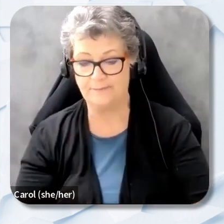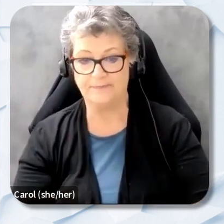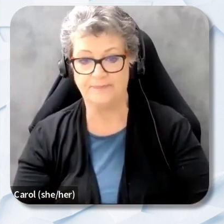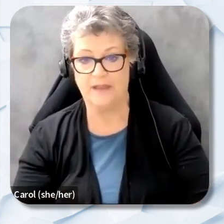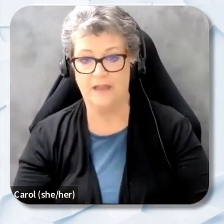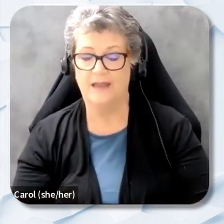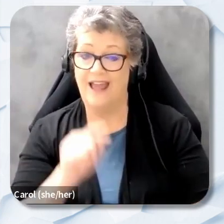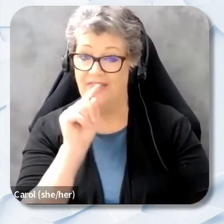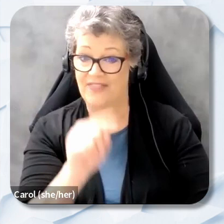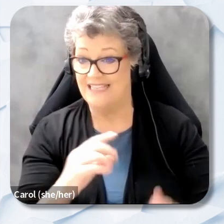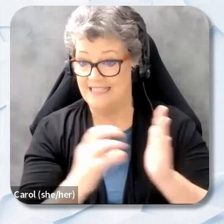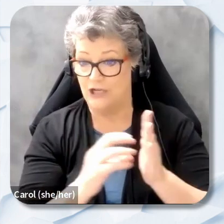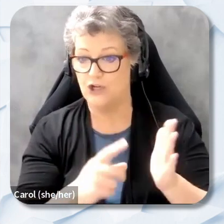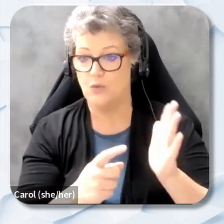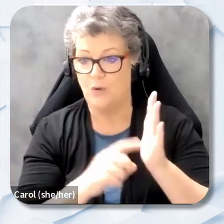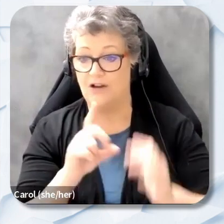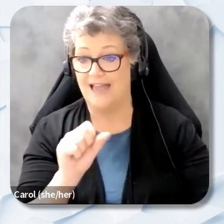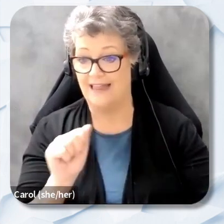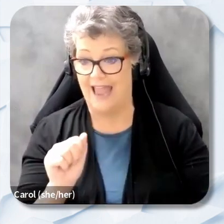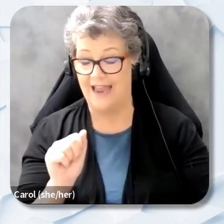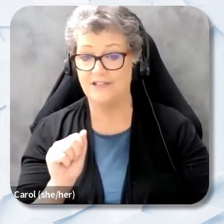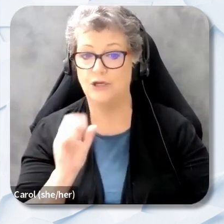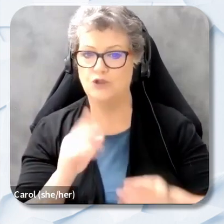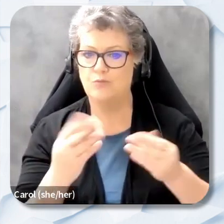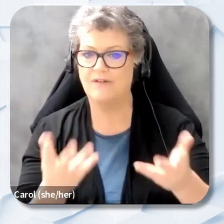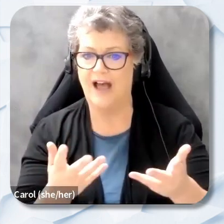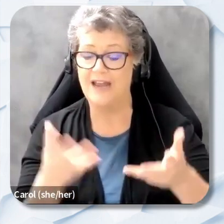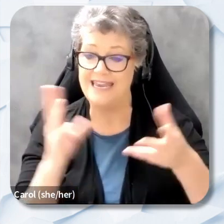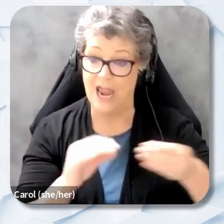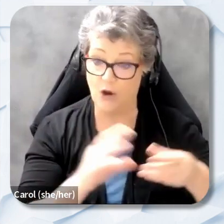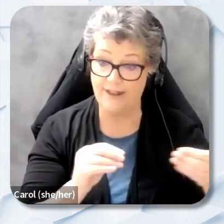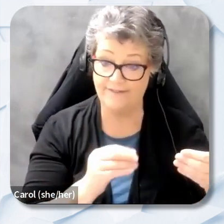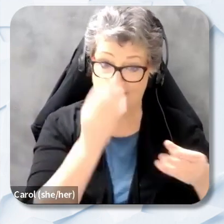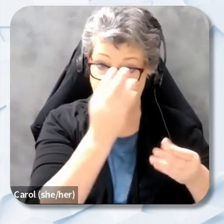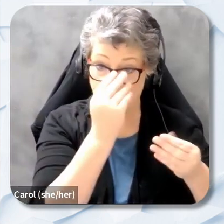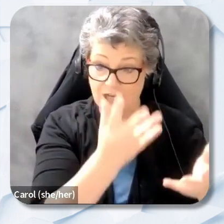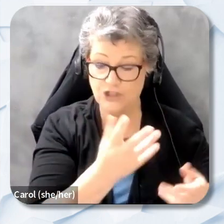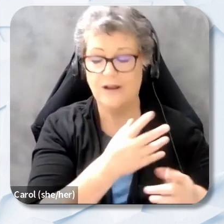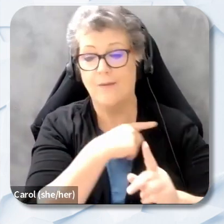This subsection requires LEAs to provide both narrative information as well expenditure